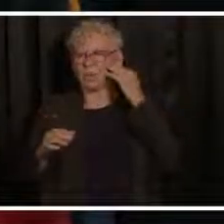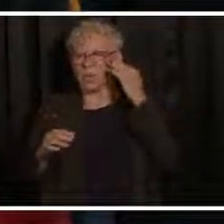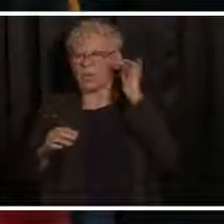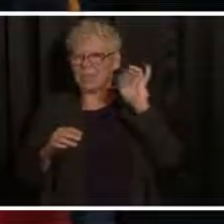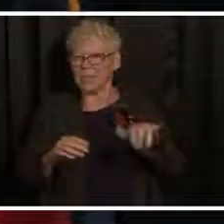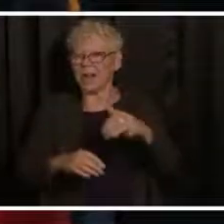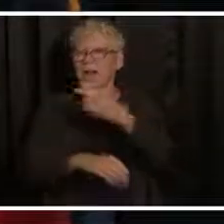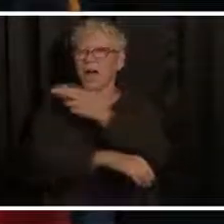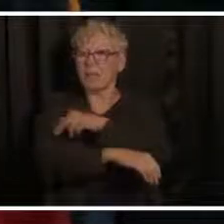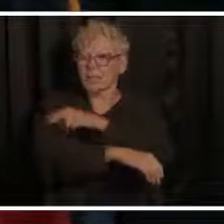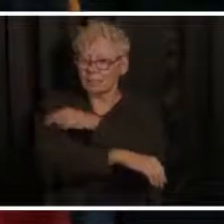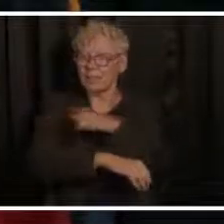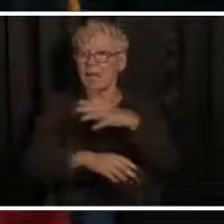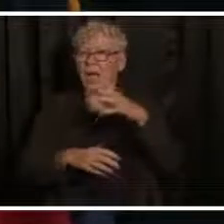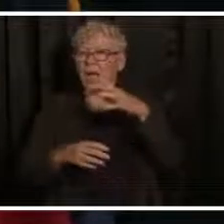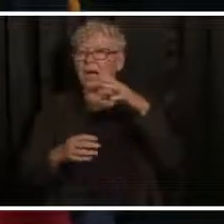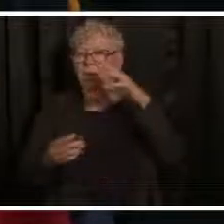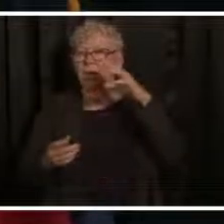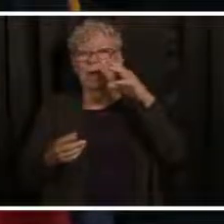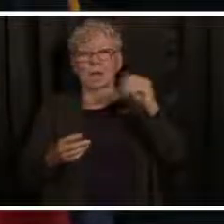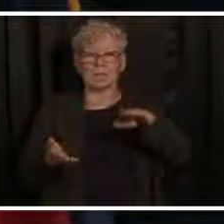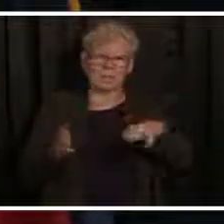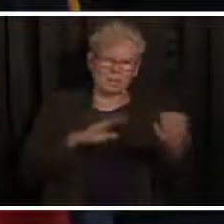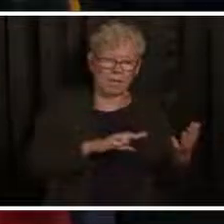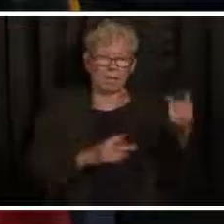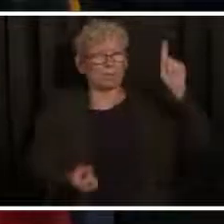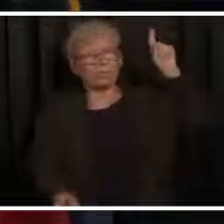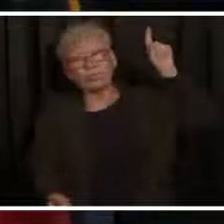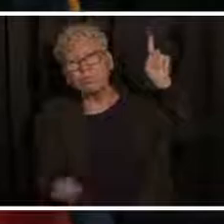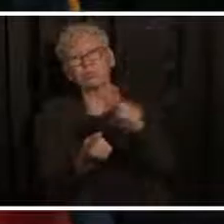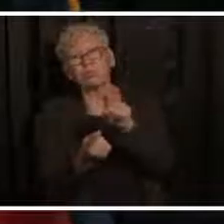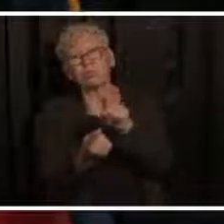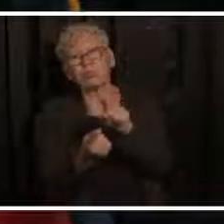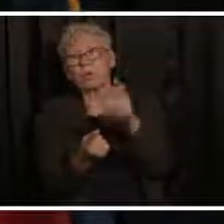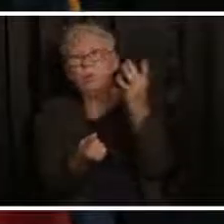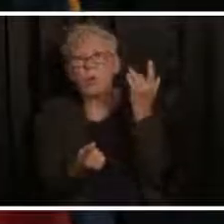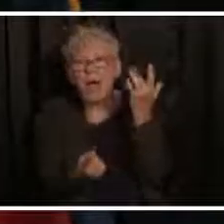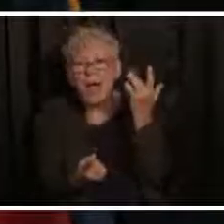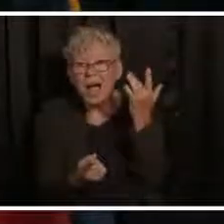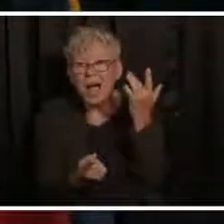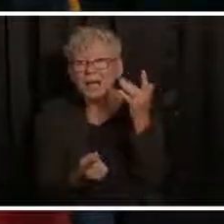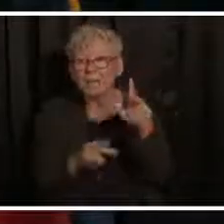report on both of those um one vaccinated person gets